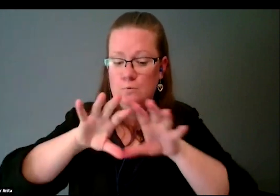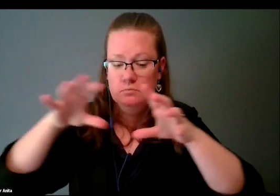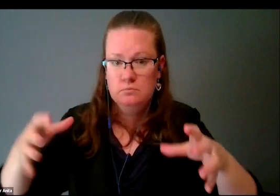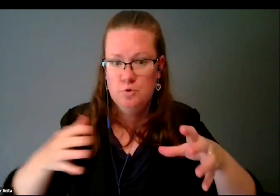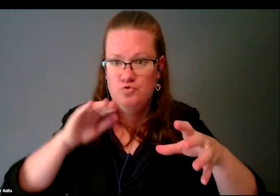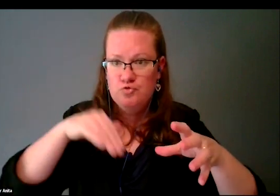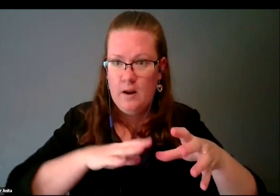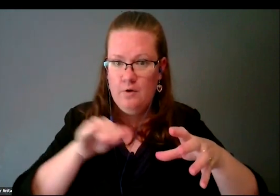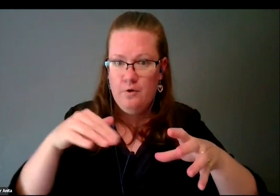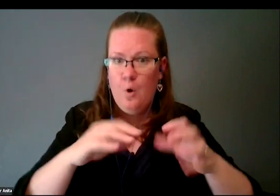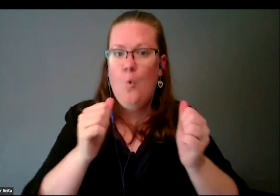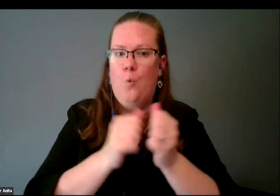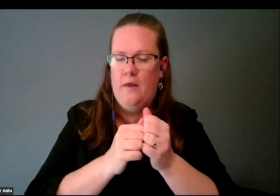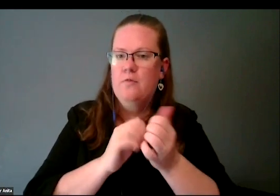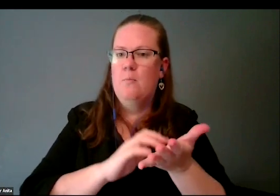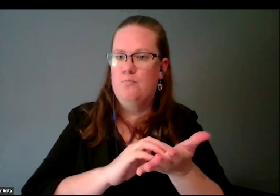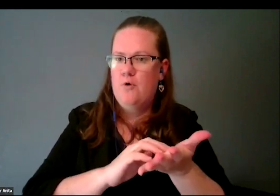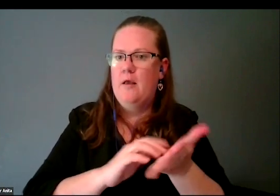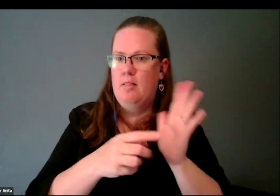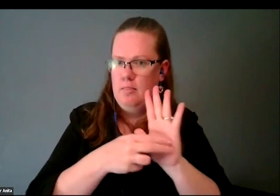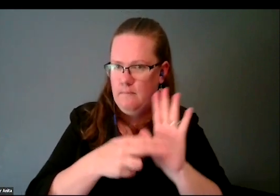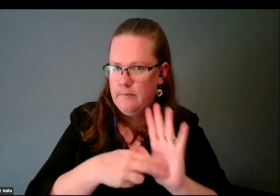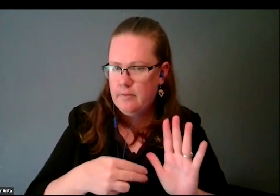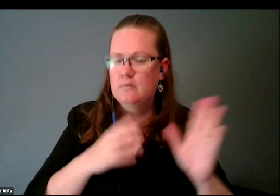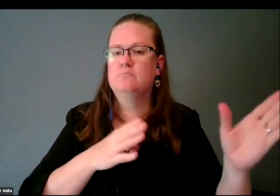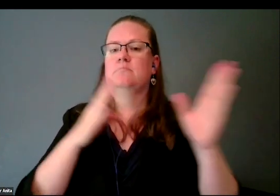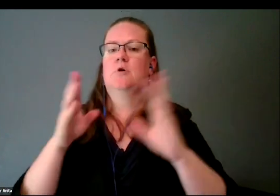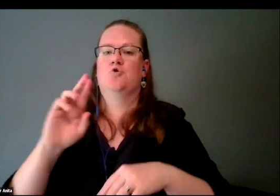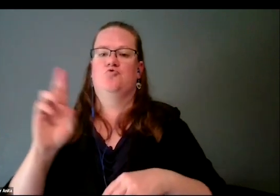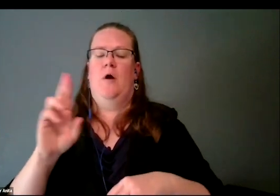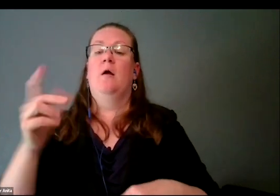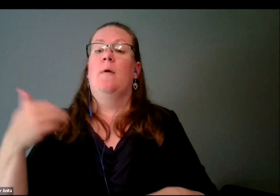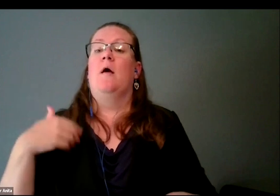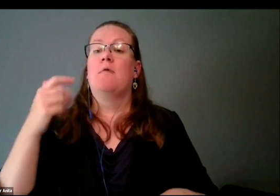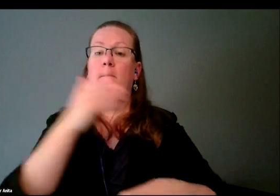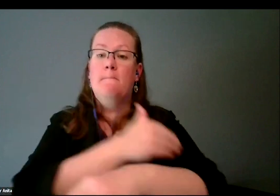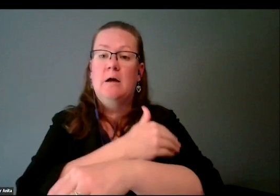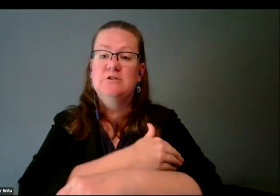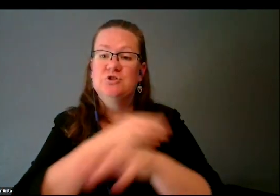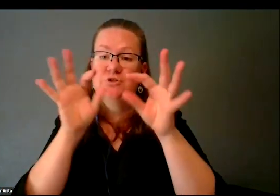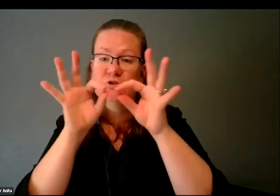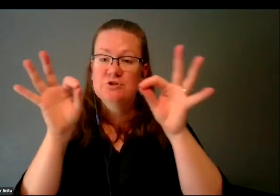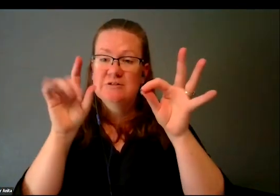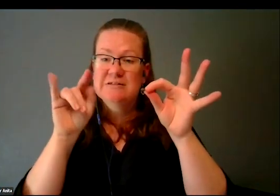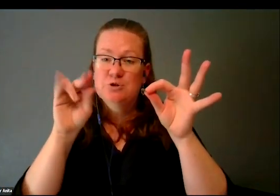To the right of that, this is muscle tissue in people with and without muscular dystrophy,